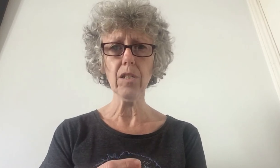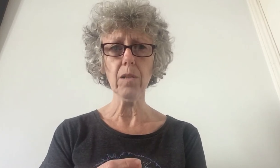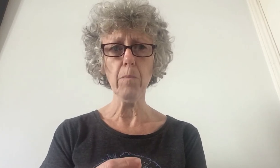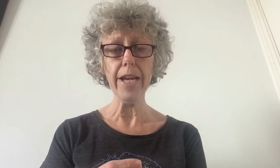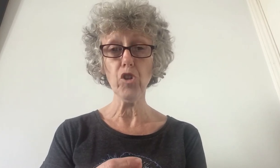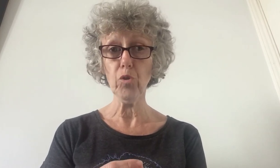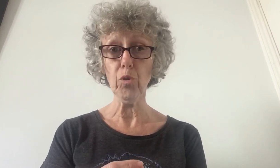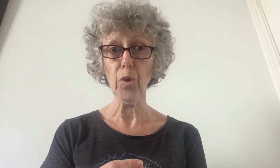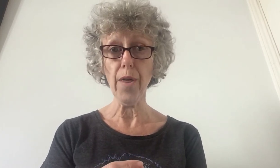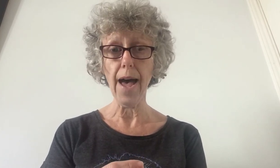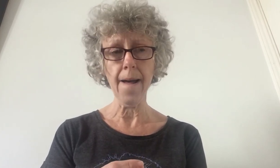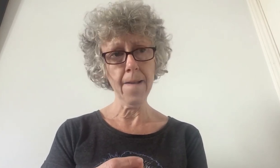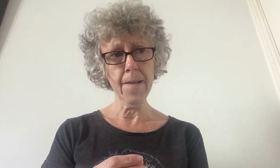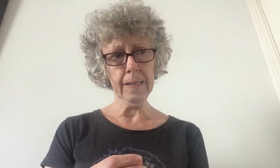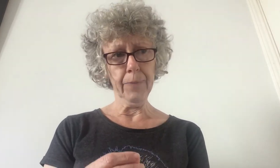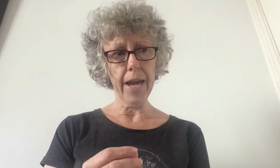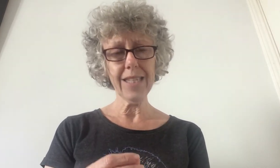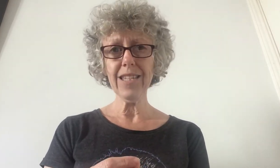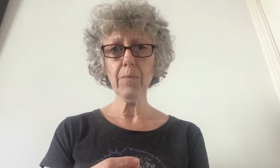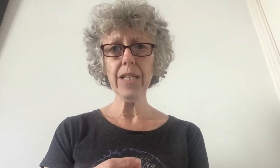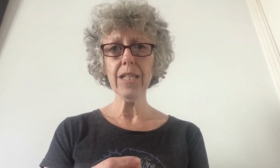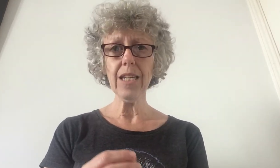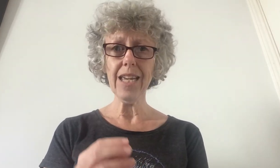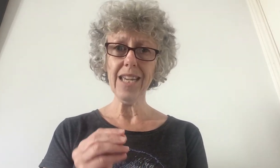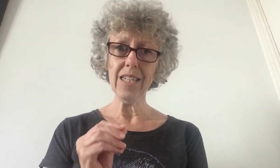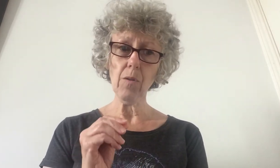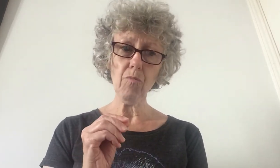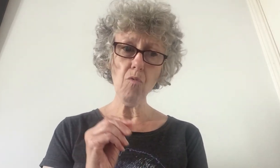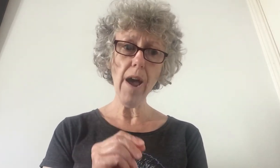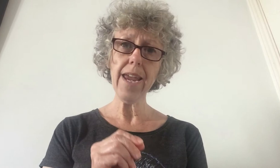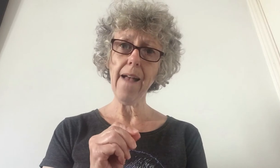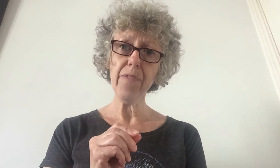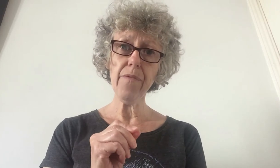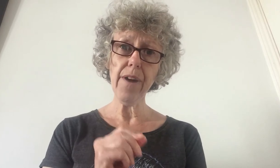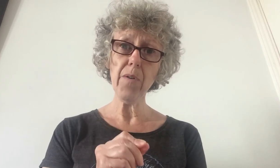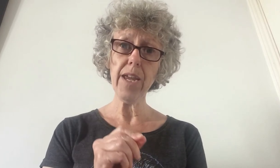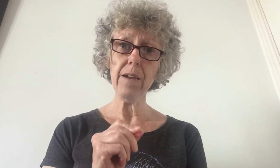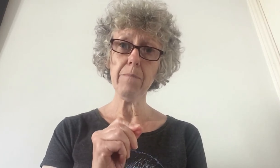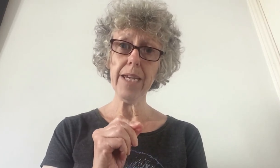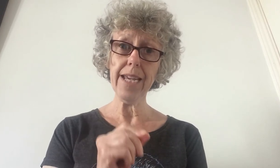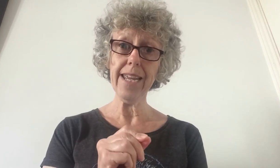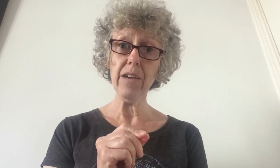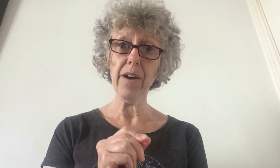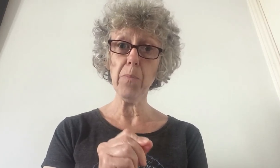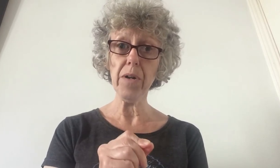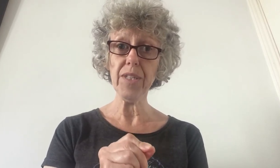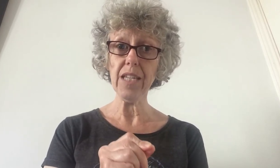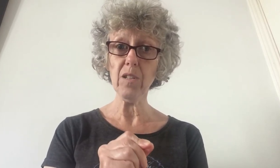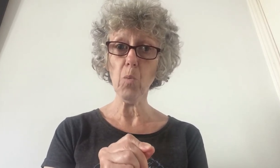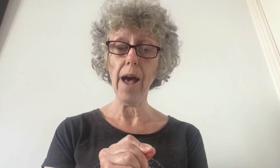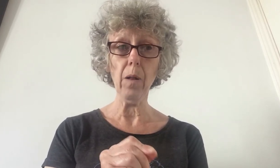to make sure that accessibility is right at the very beginning of our process as well.